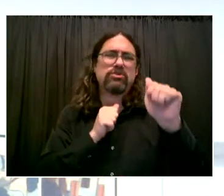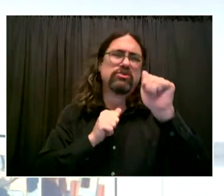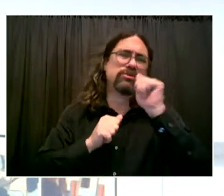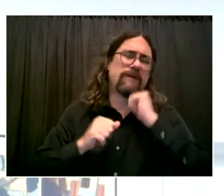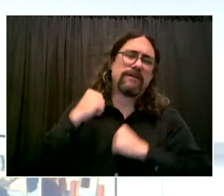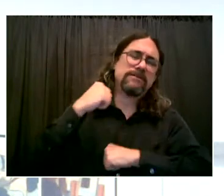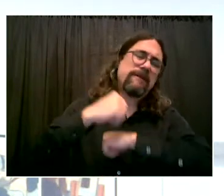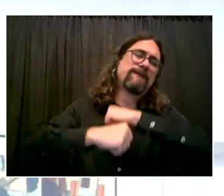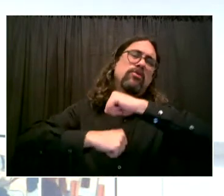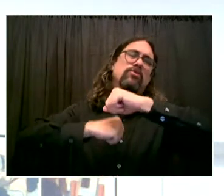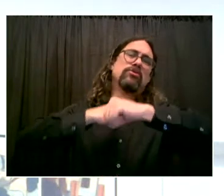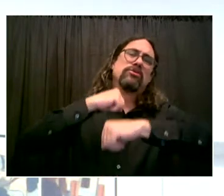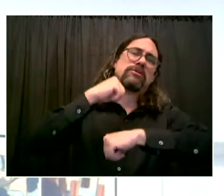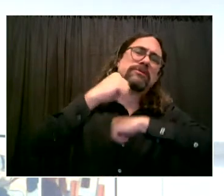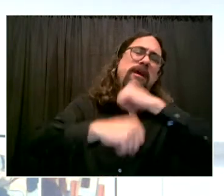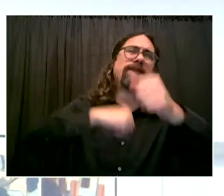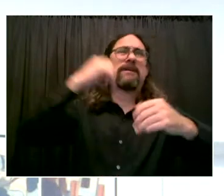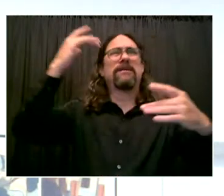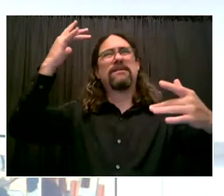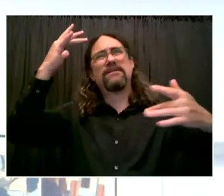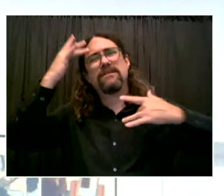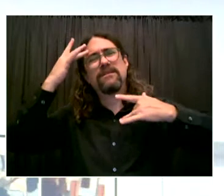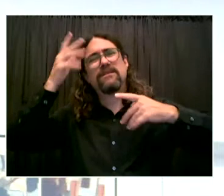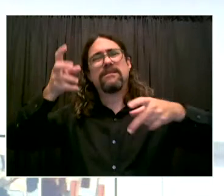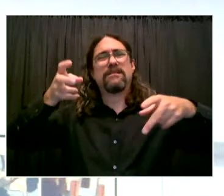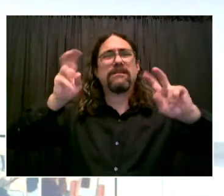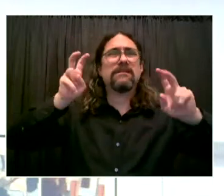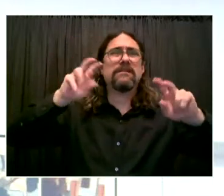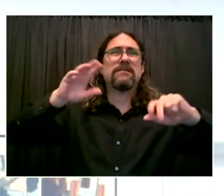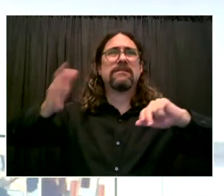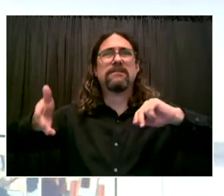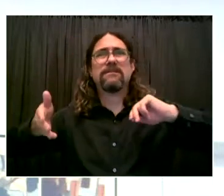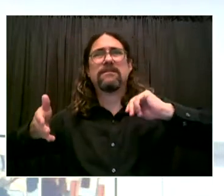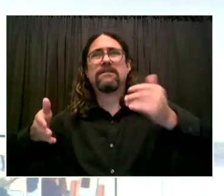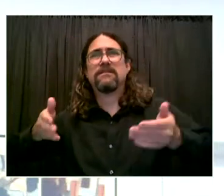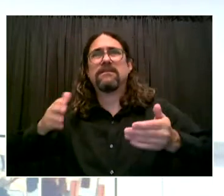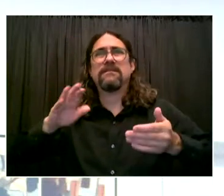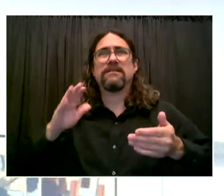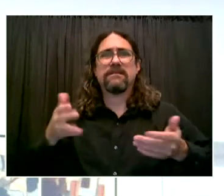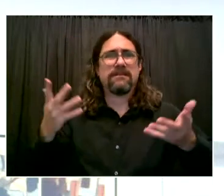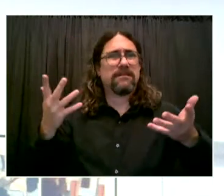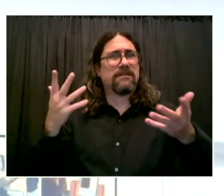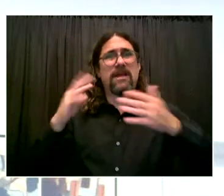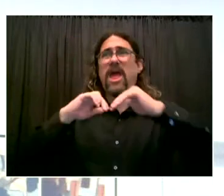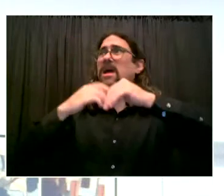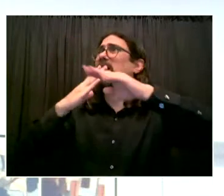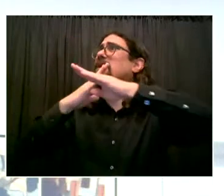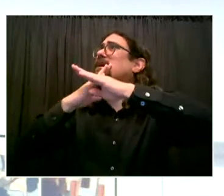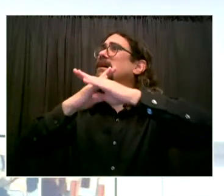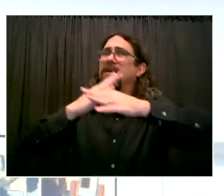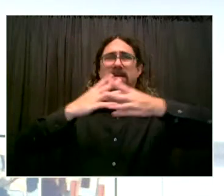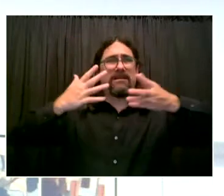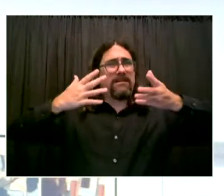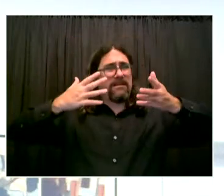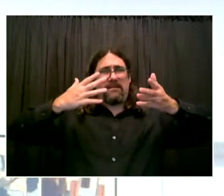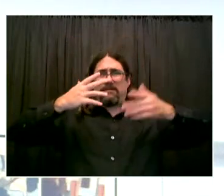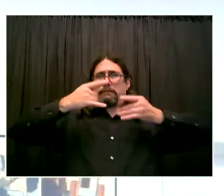IS NOW AVOIDABLE SUFFERING